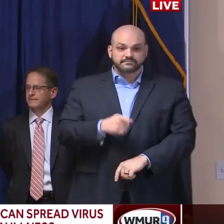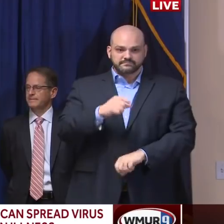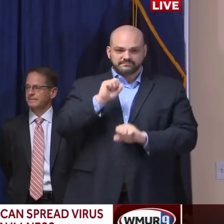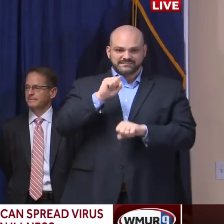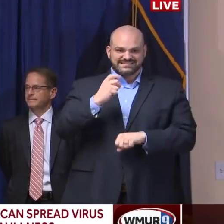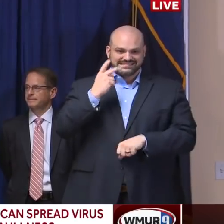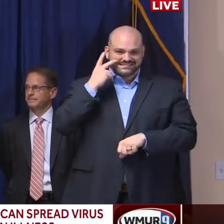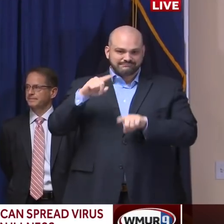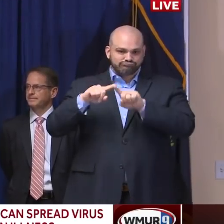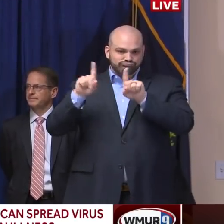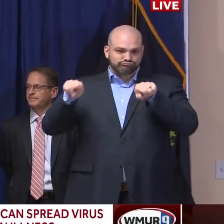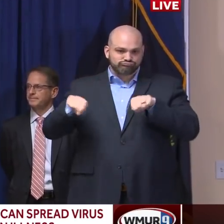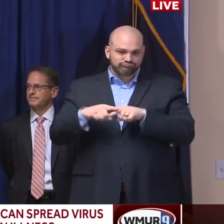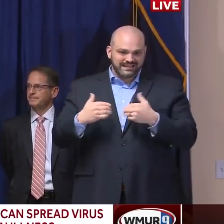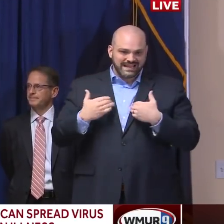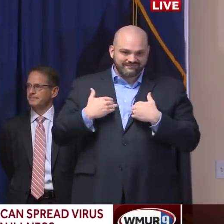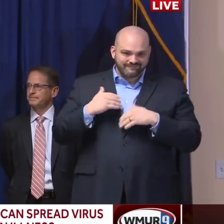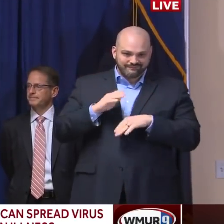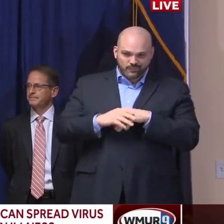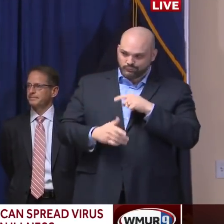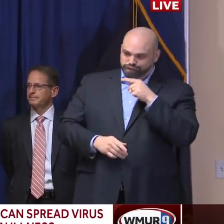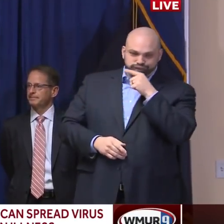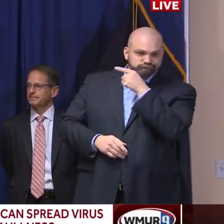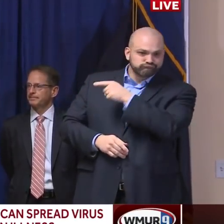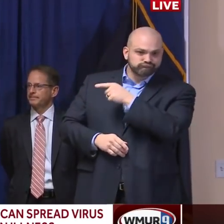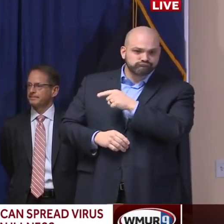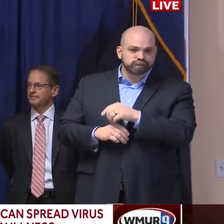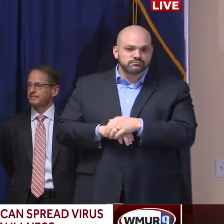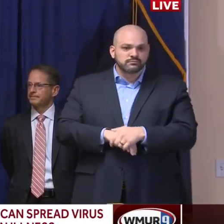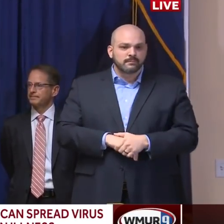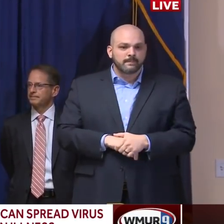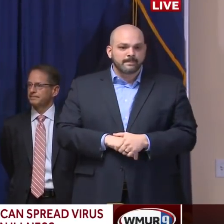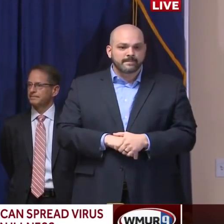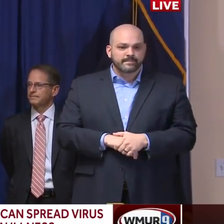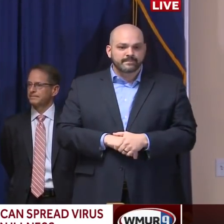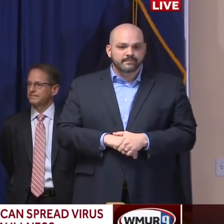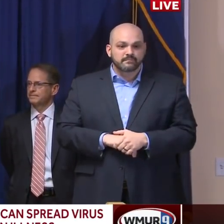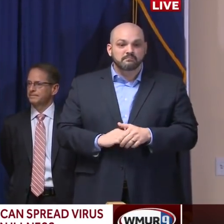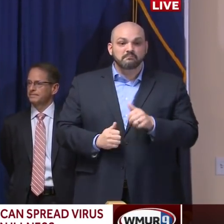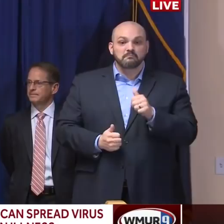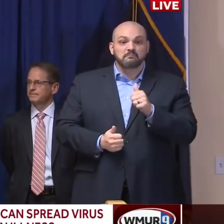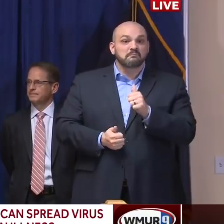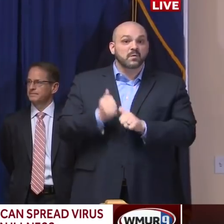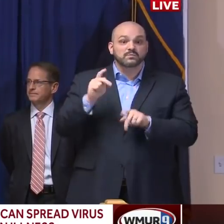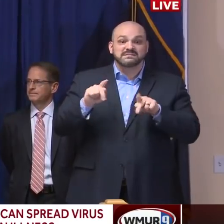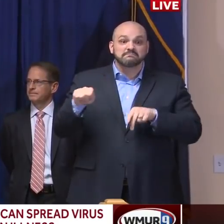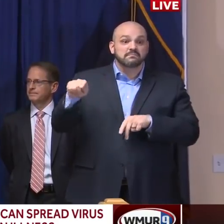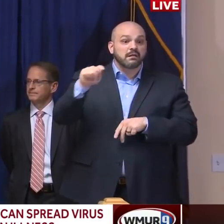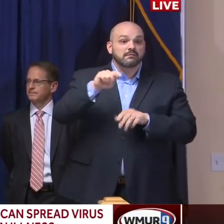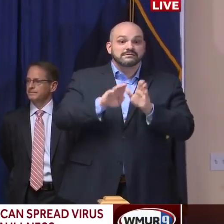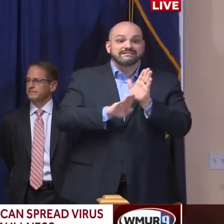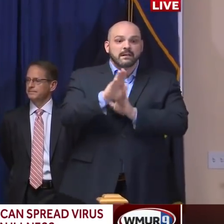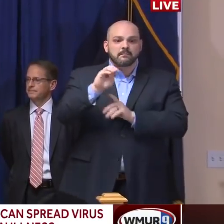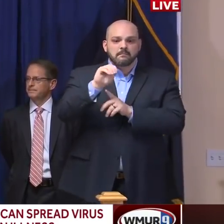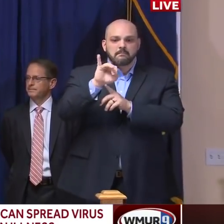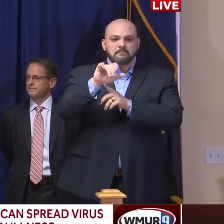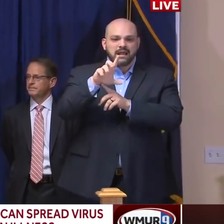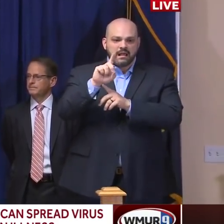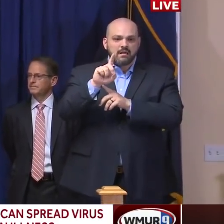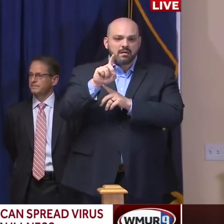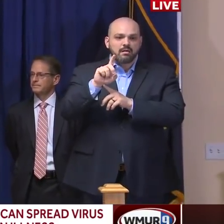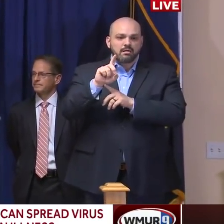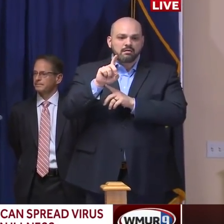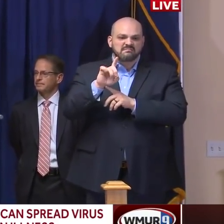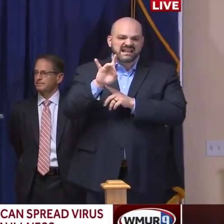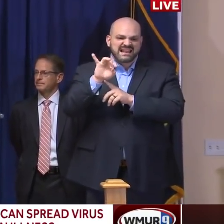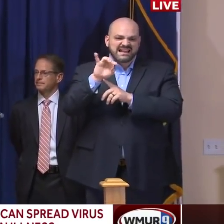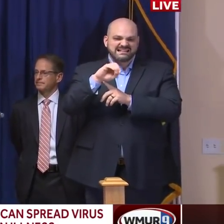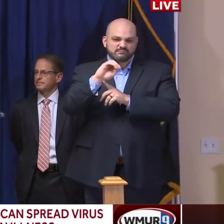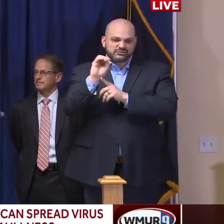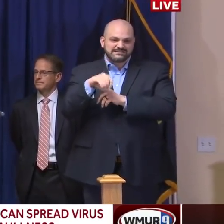AS YOU CAN SEE ON THE CHART ON MY RIGHT, MOST OF THE PEOPLE WHO GET COVID-19 WILL ONLY DEVELOP VERY MILD SYMPTOMS.